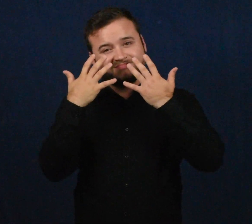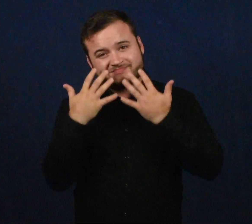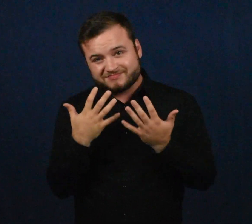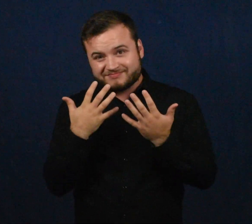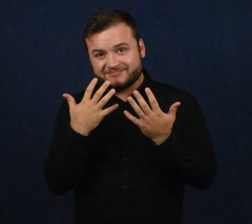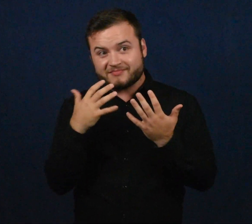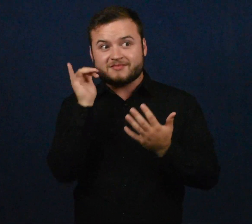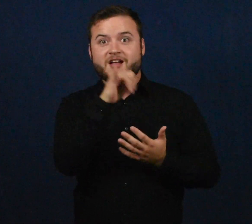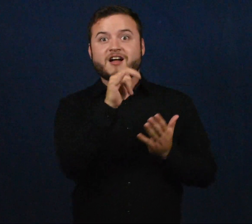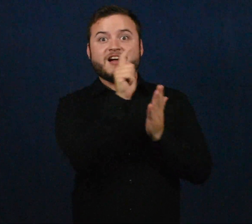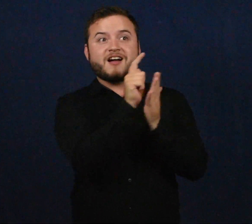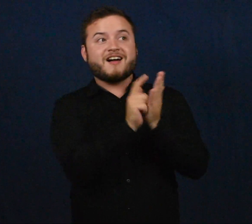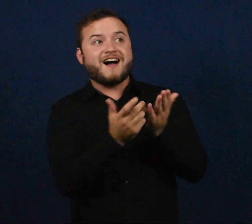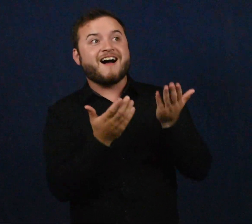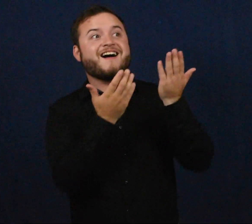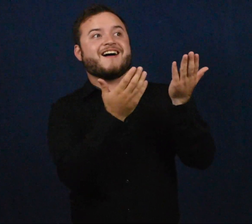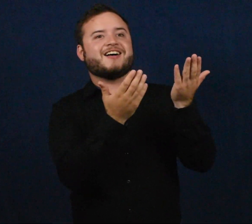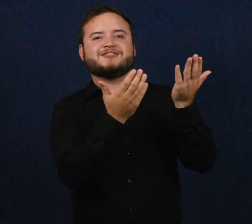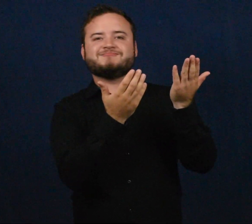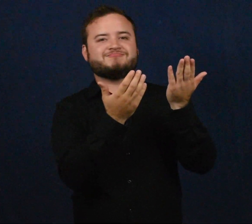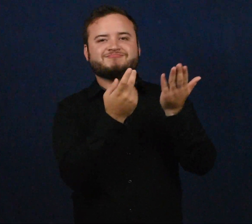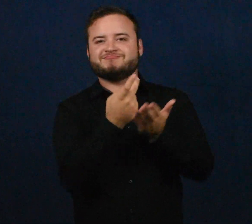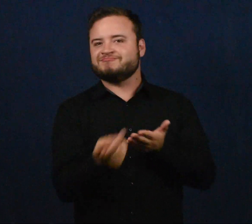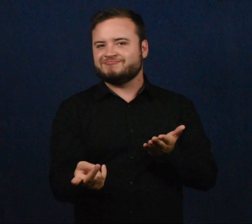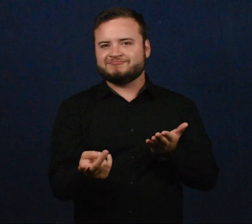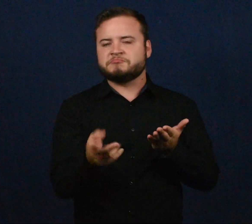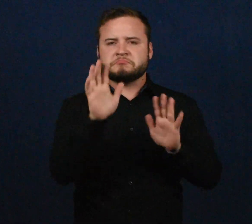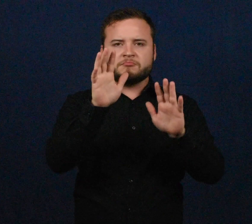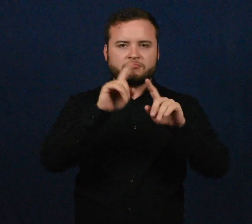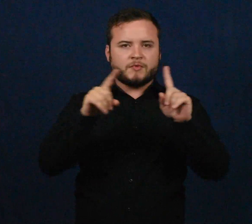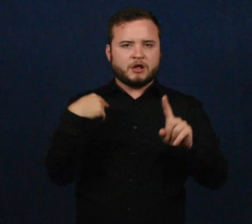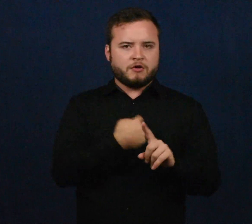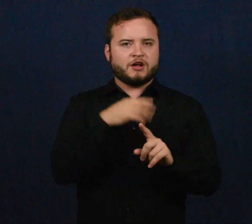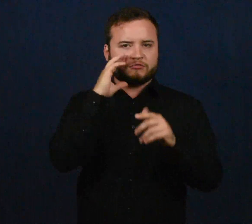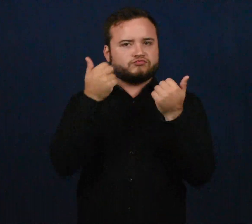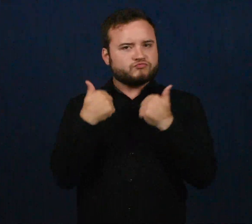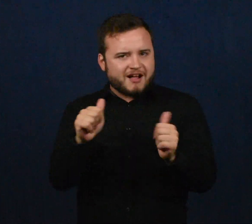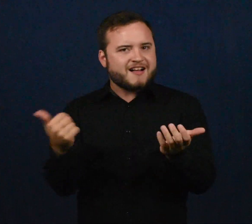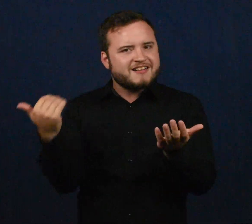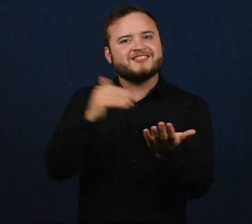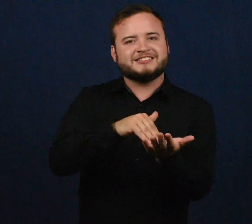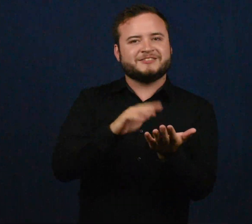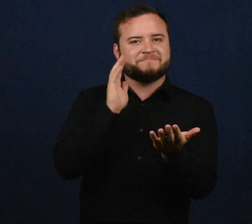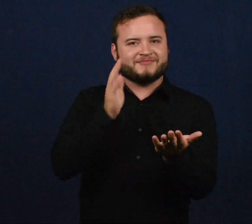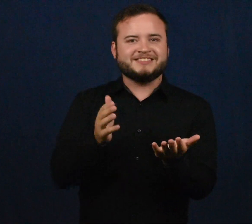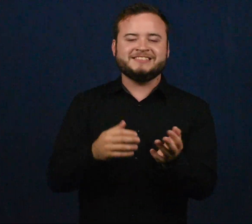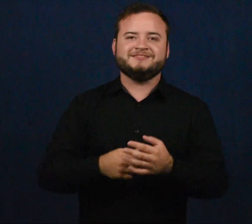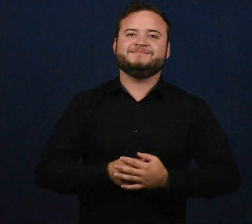Sadly this did not go through. We’ll try again.